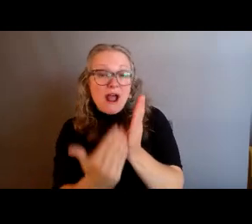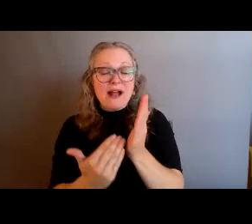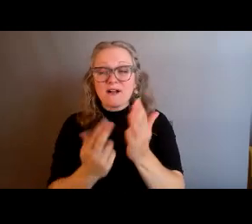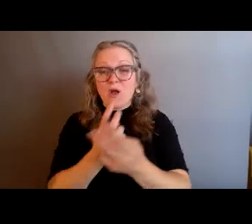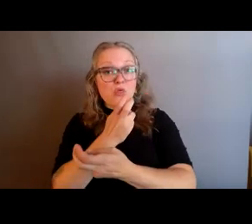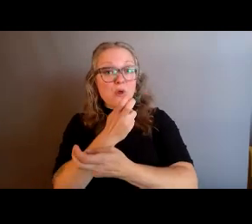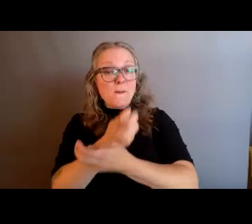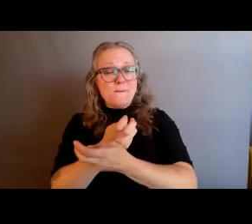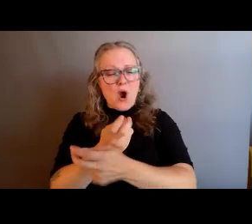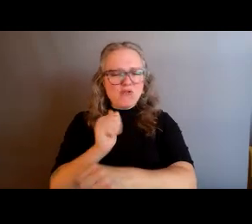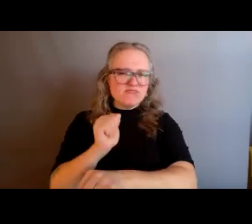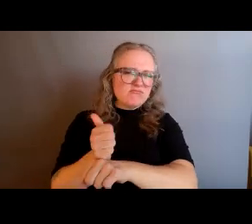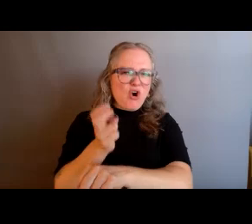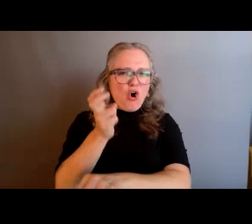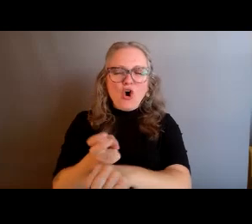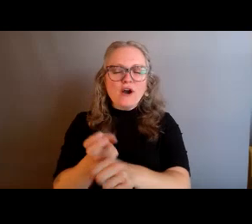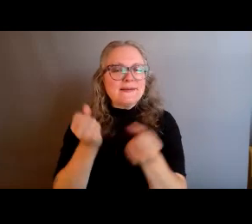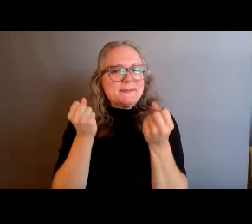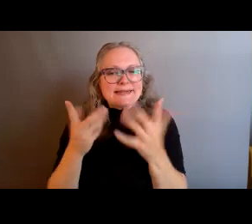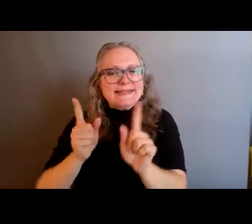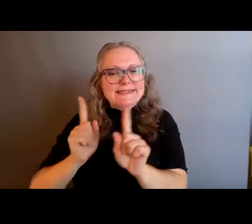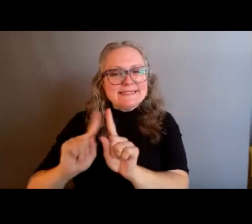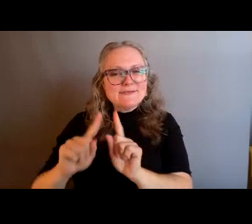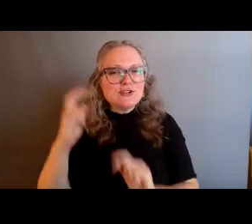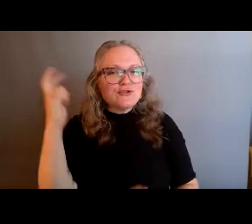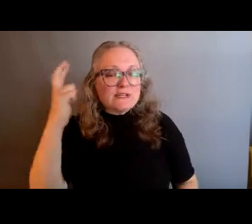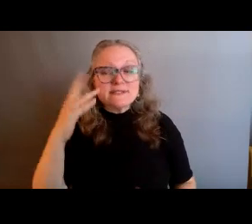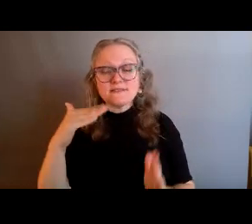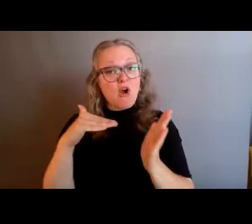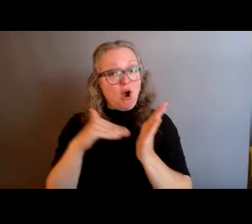It could be any number of things, and often times that's treatable, so that will